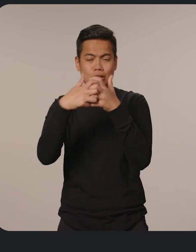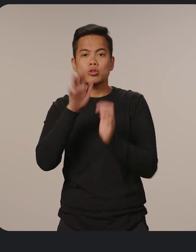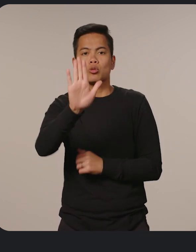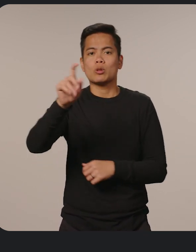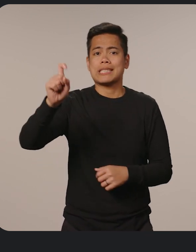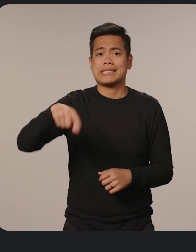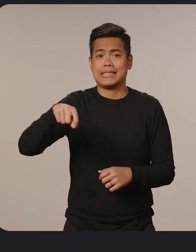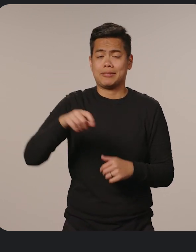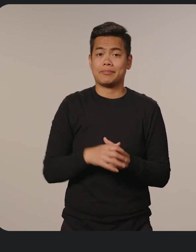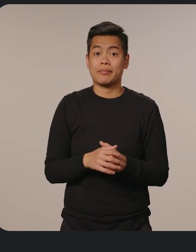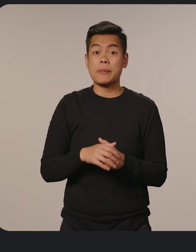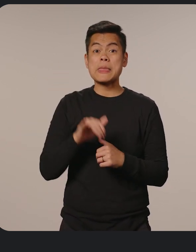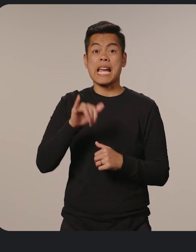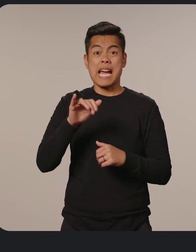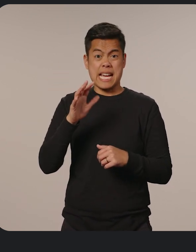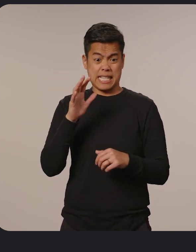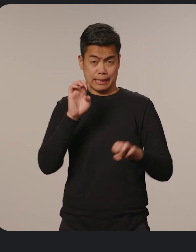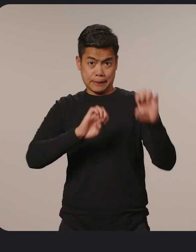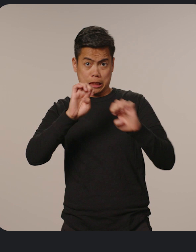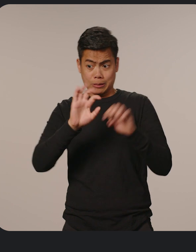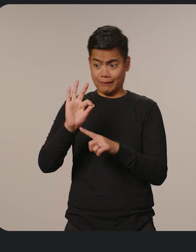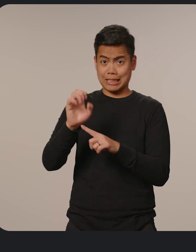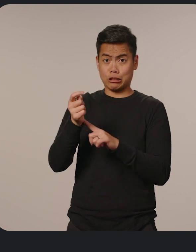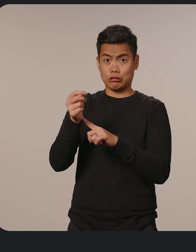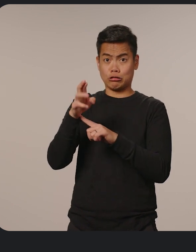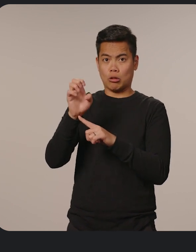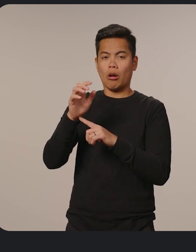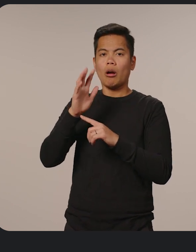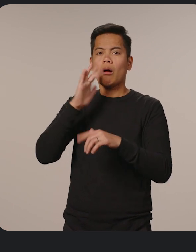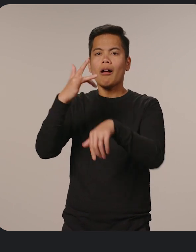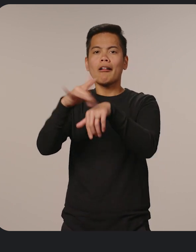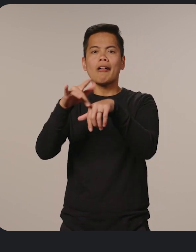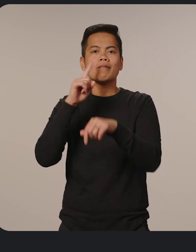as part of the Developer Center experience, so try it out.